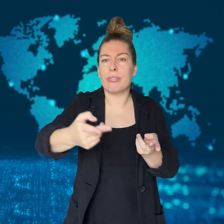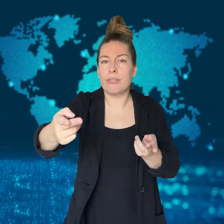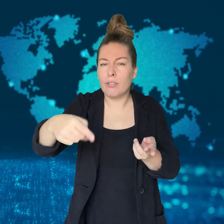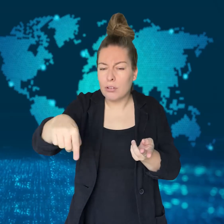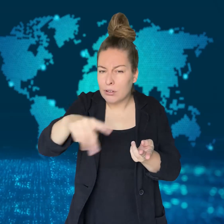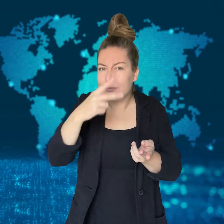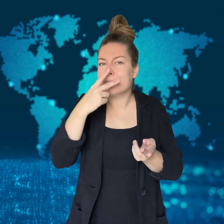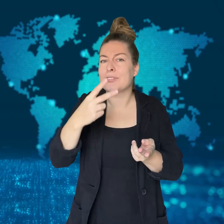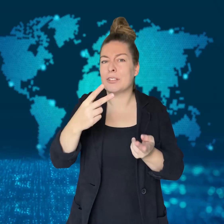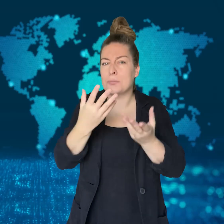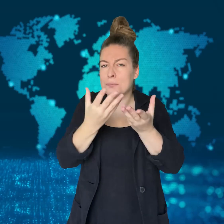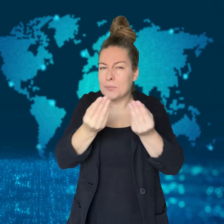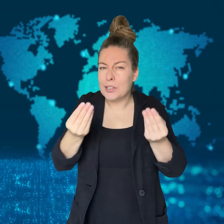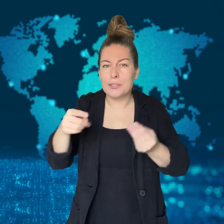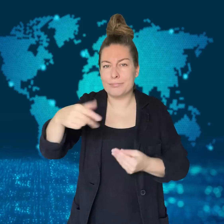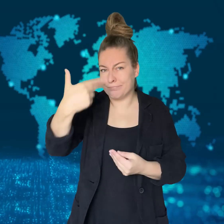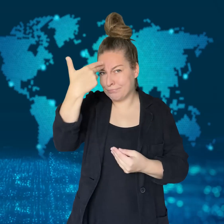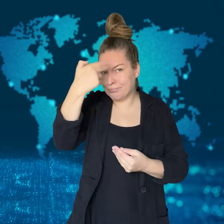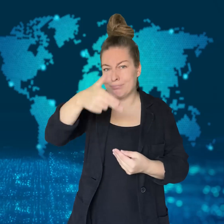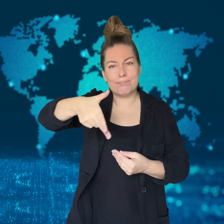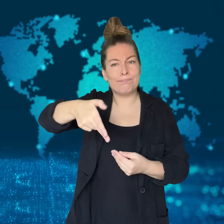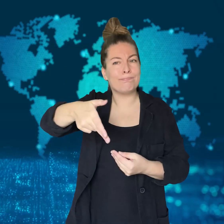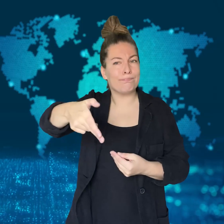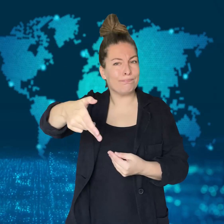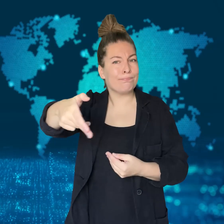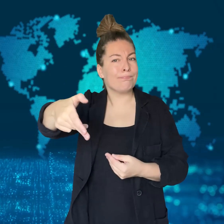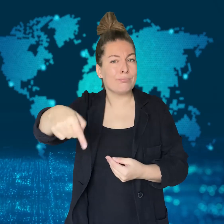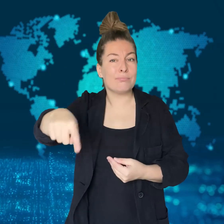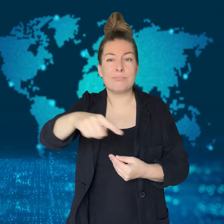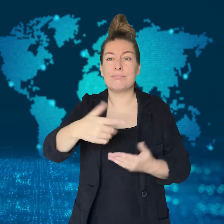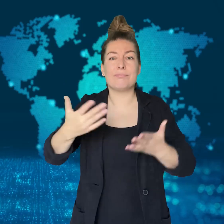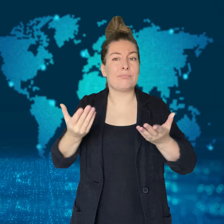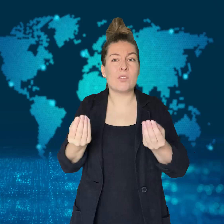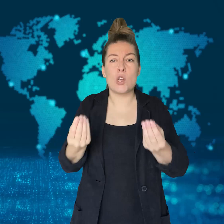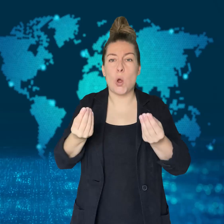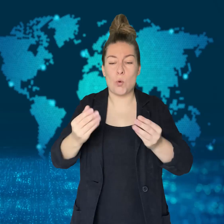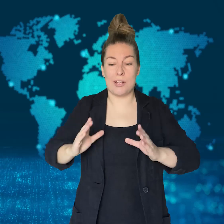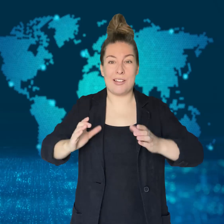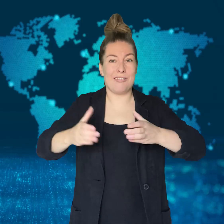Bodies lay strewn on the streets following the attack,